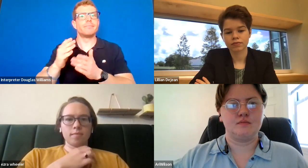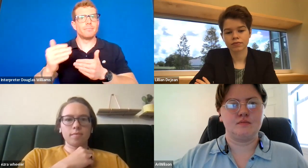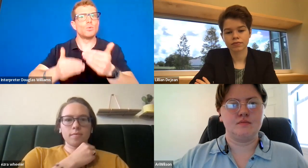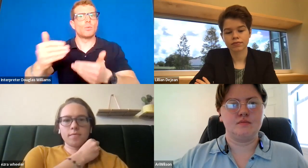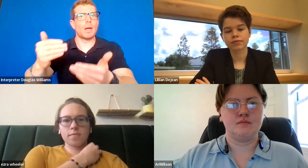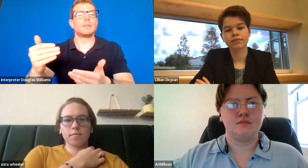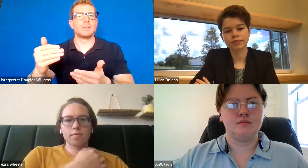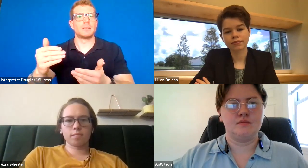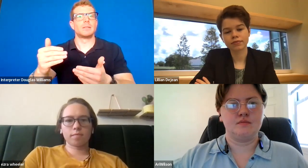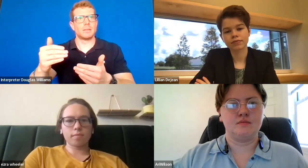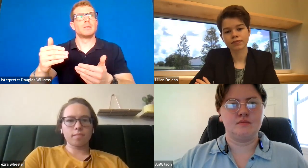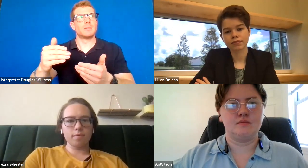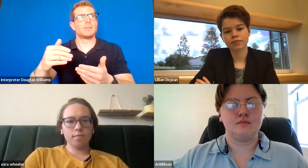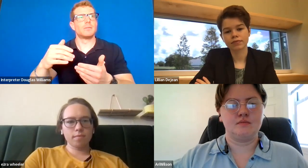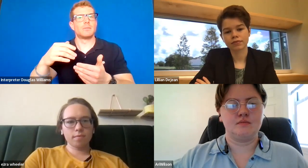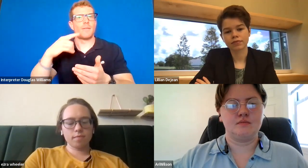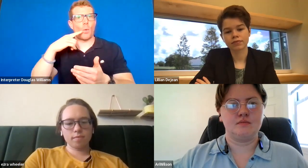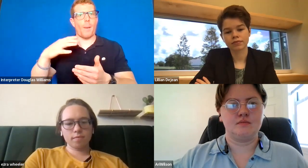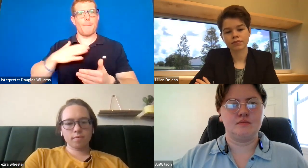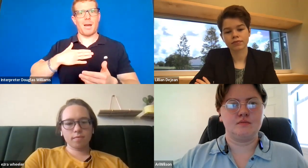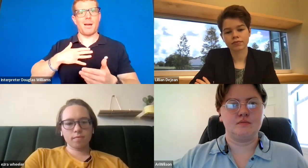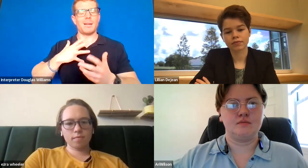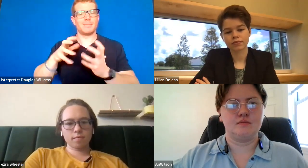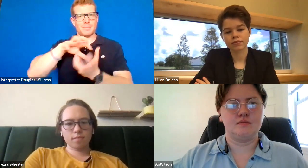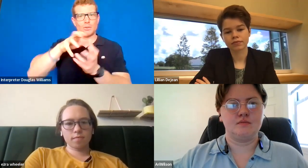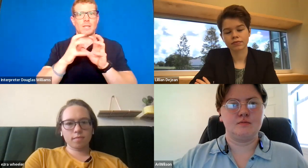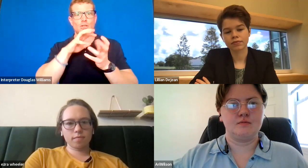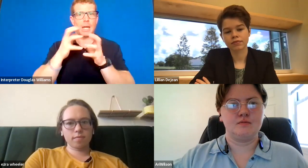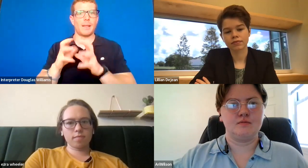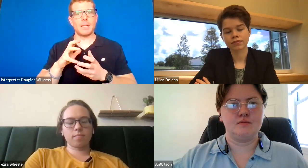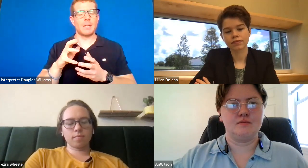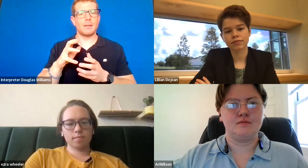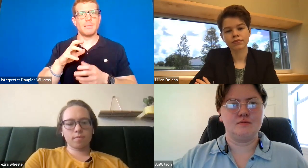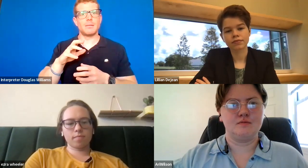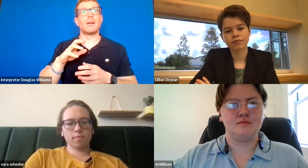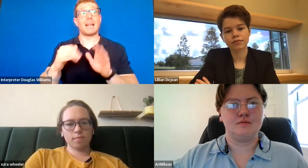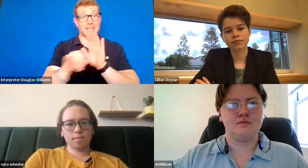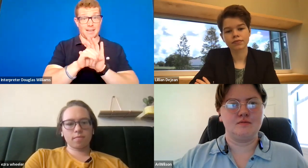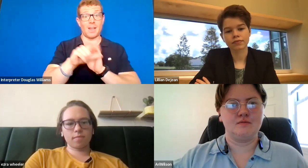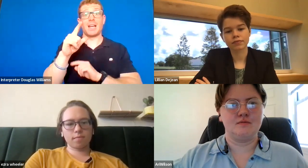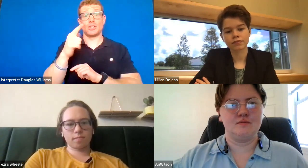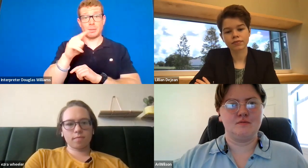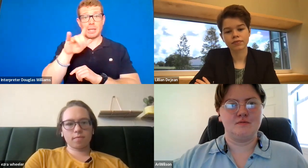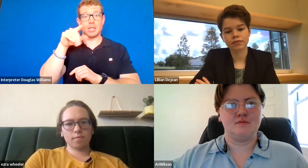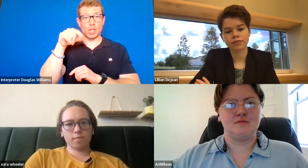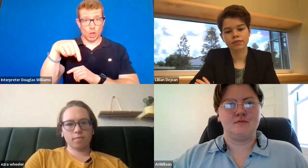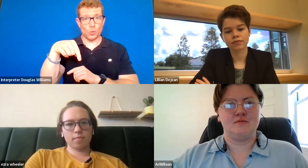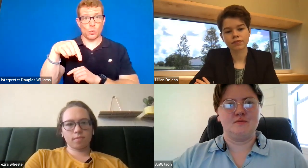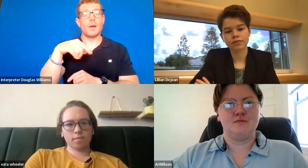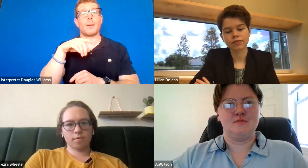But I did. if I get LGBT first, and then contracting Hiv, and then learning about and then accepting it as a disability.